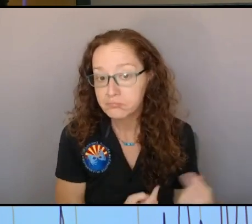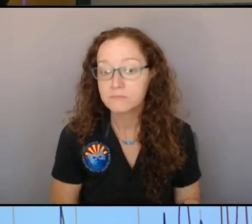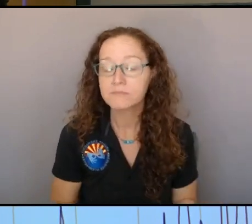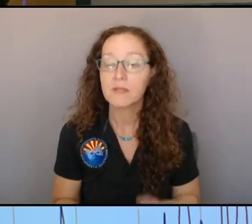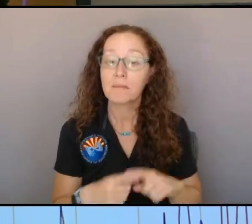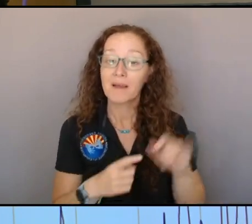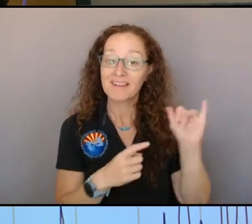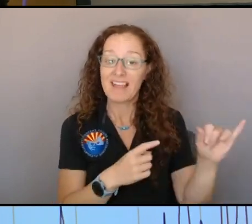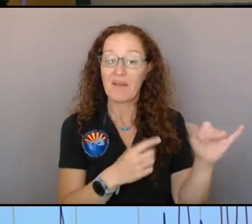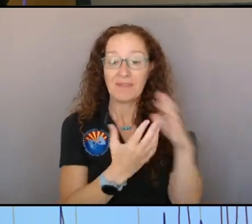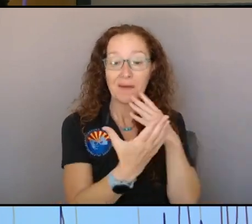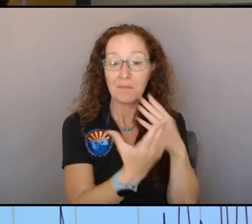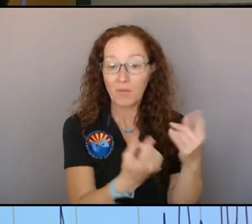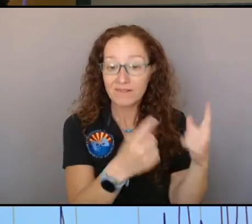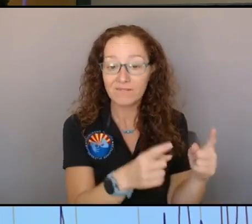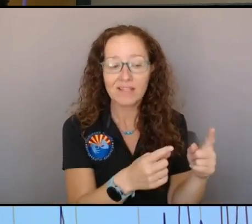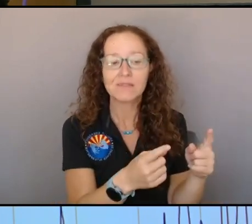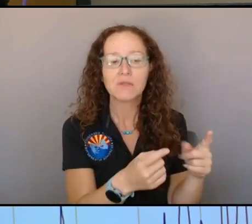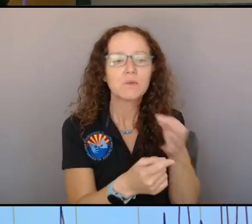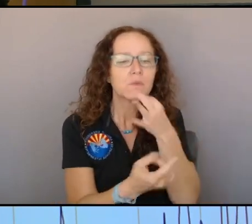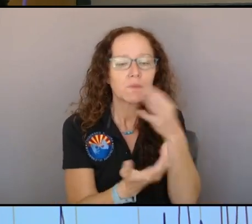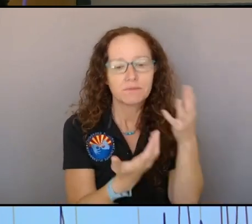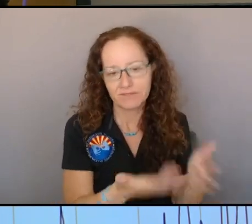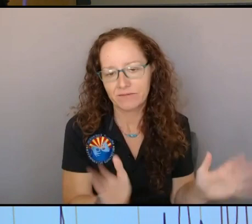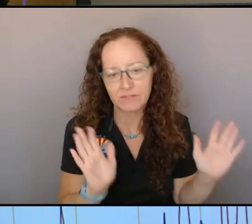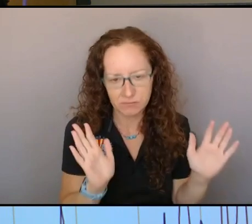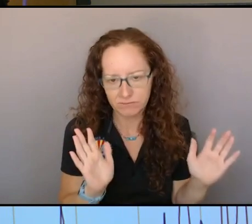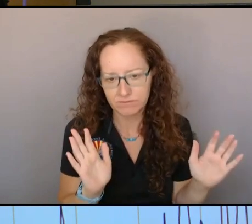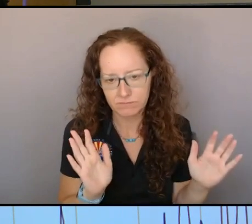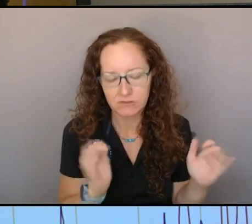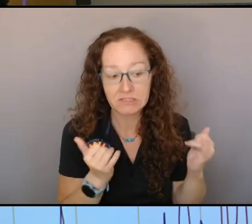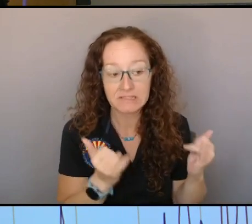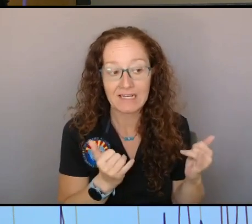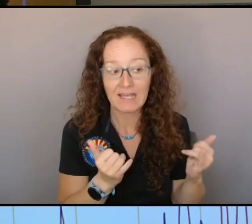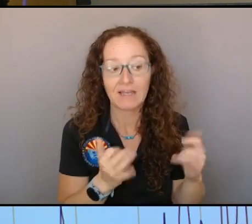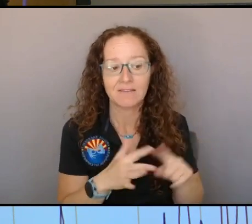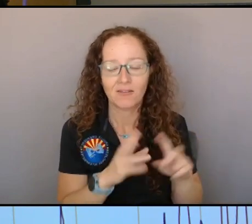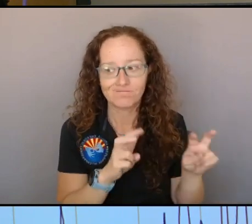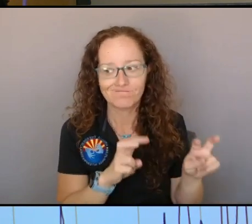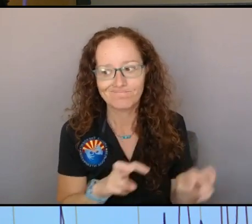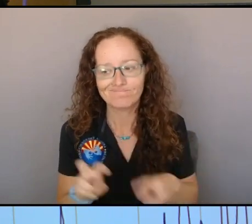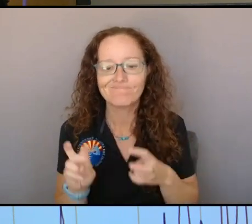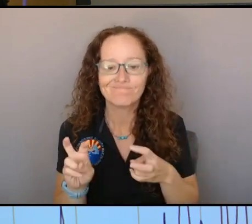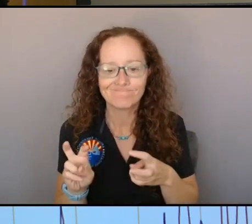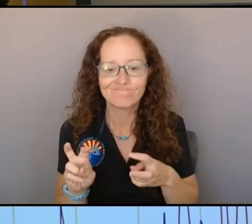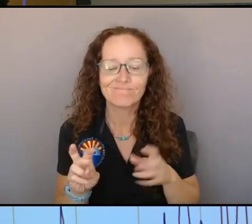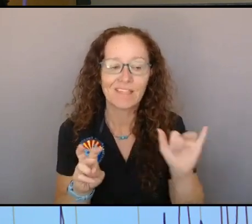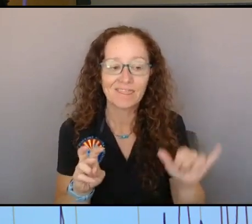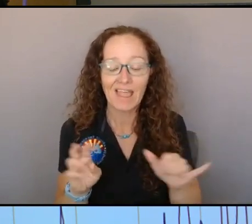event. Today is our transition day to where we'll start to sweep that moisture out. So, let's go to our next slide